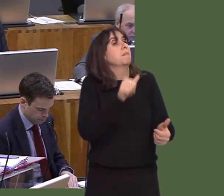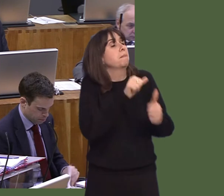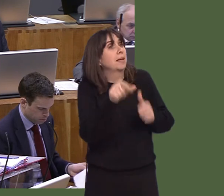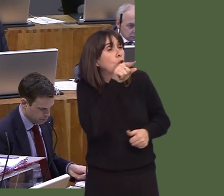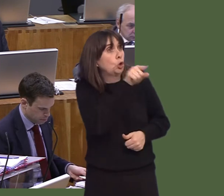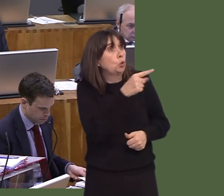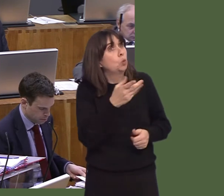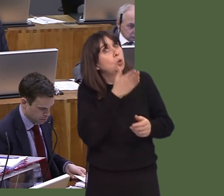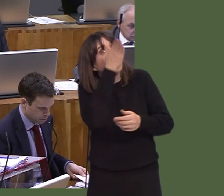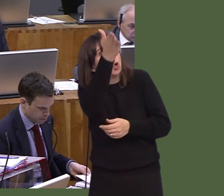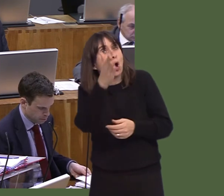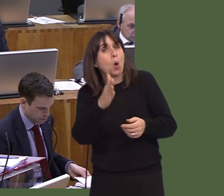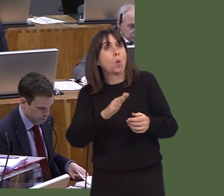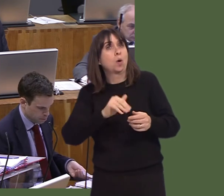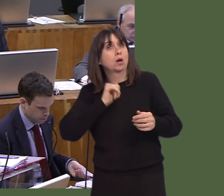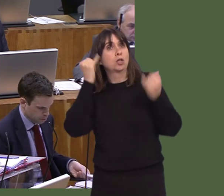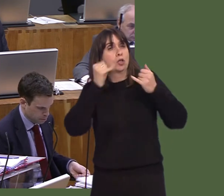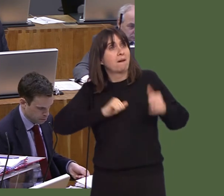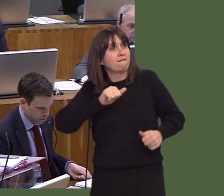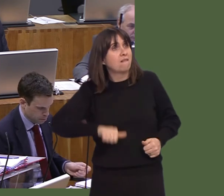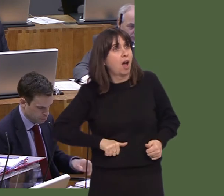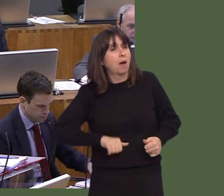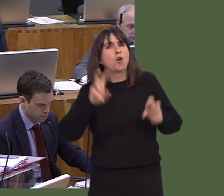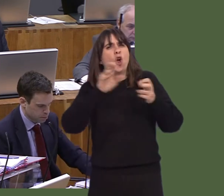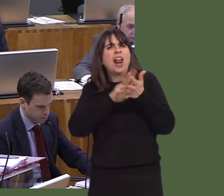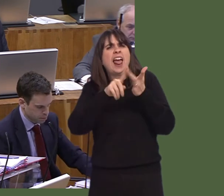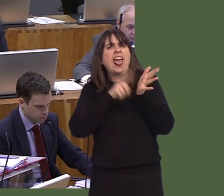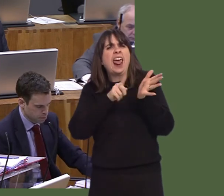positive conclusion about how to create a low-friction border? That's from the European Parliament itself.